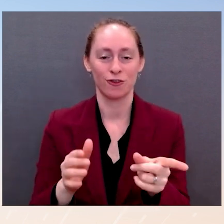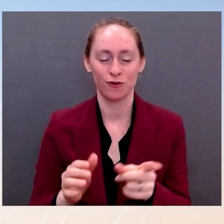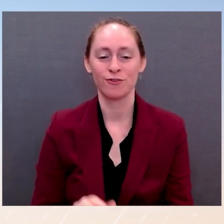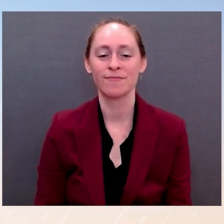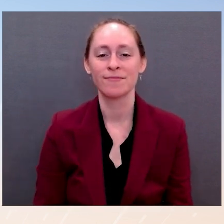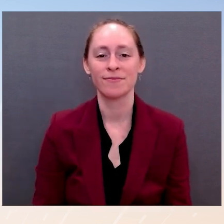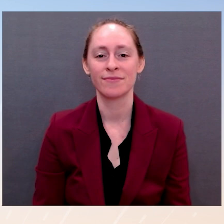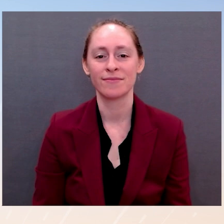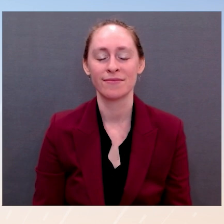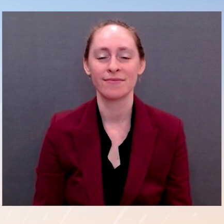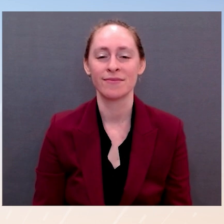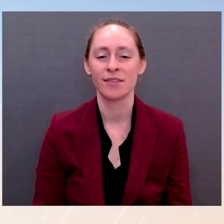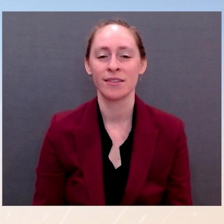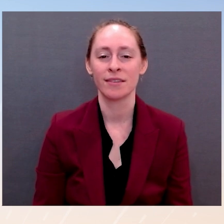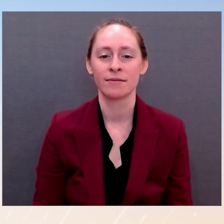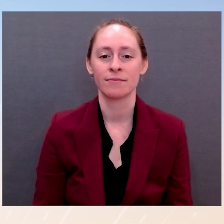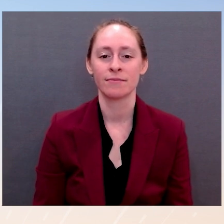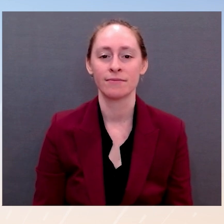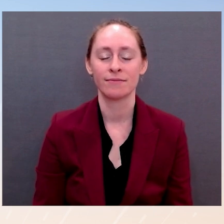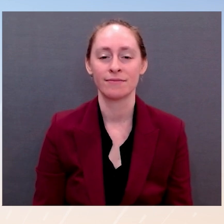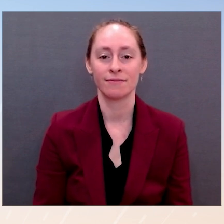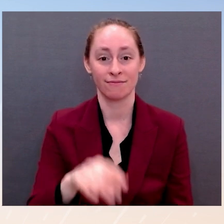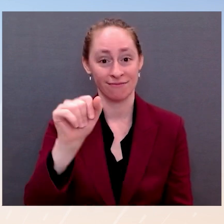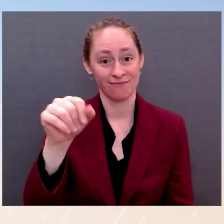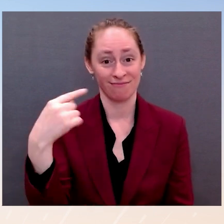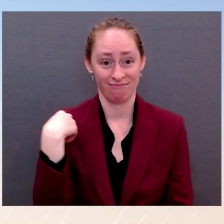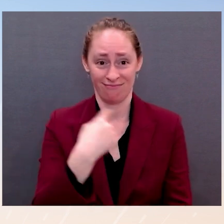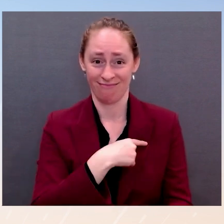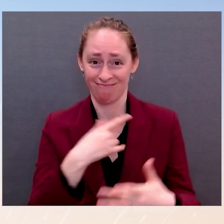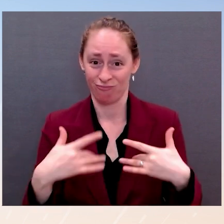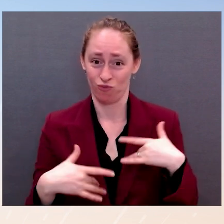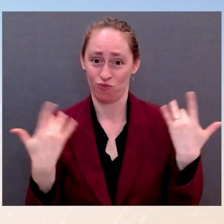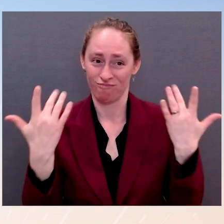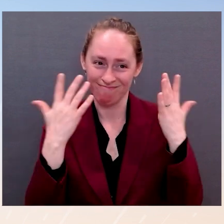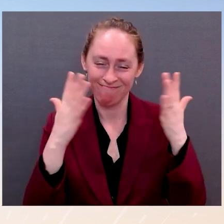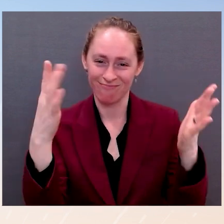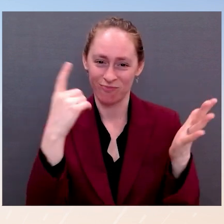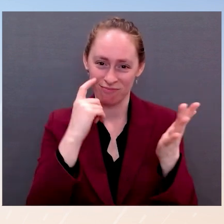I mean, I know that this has to be a full circle moment for you at this time. We are giving you big applause